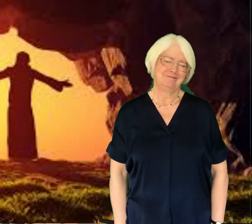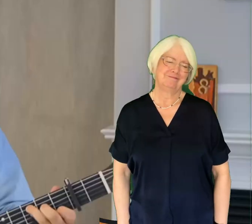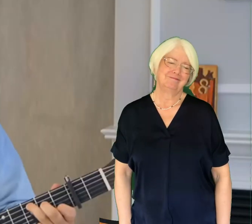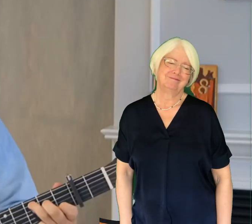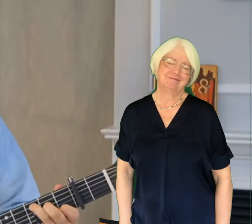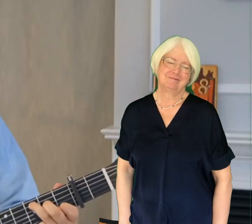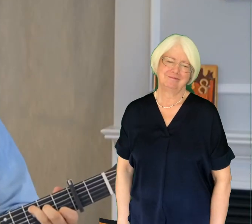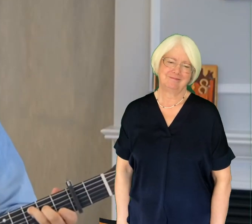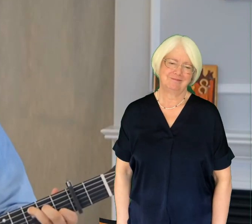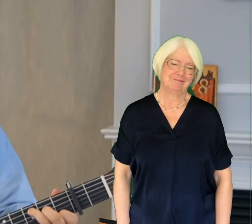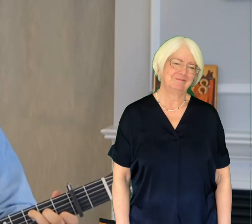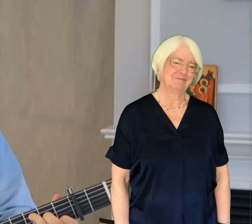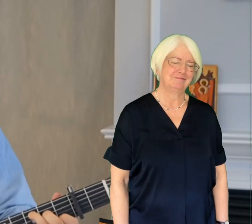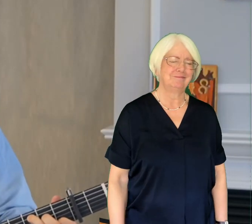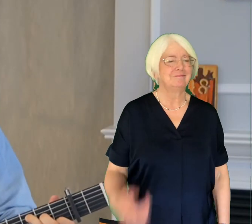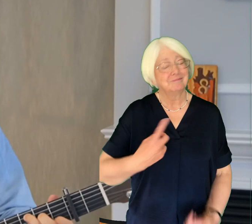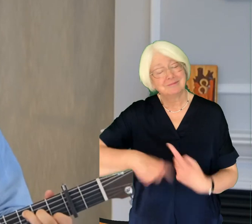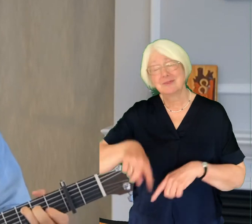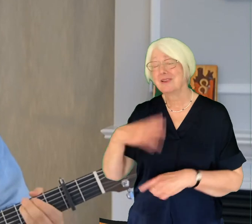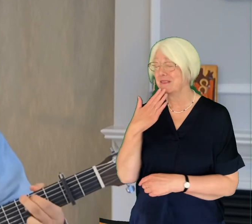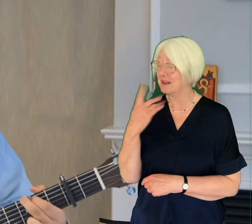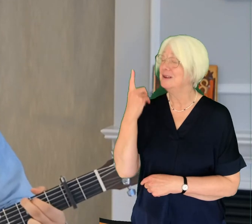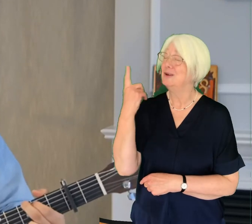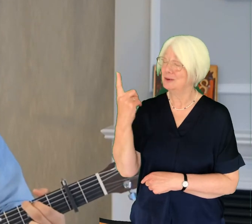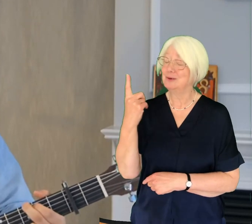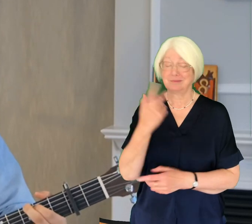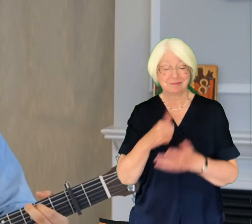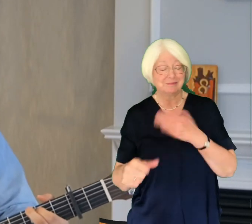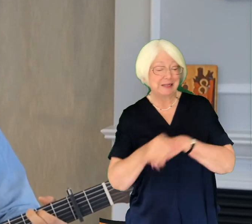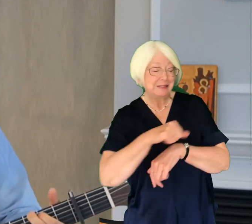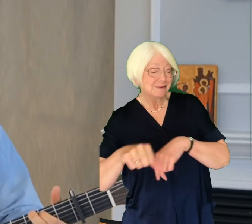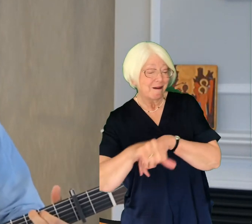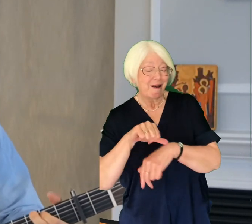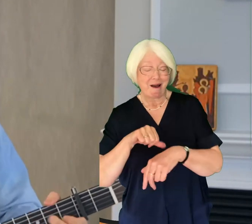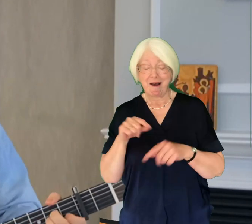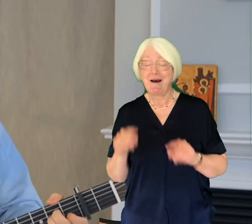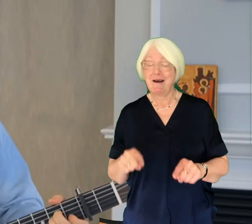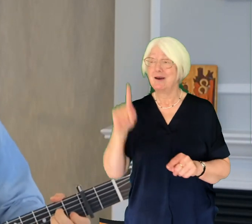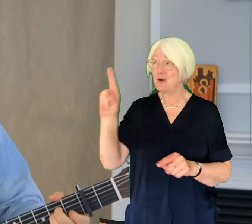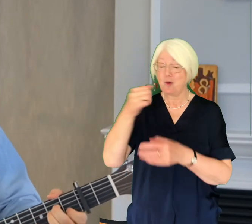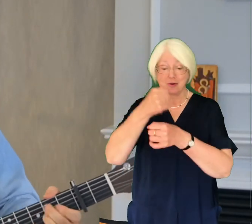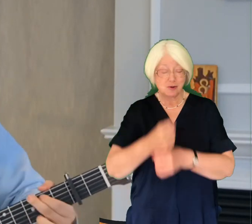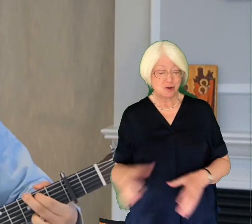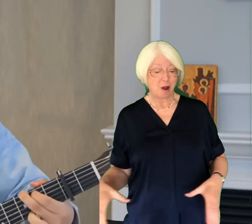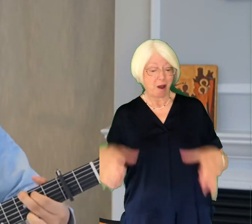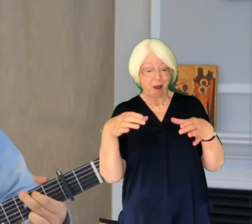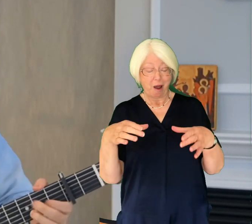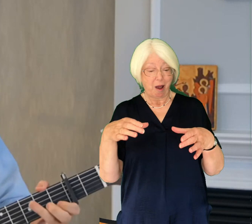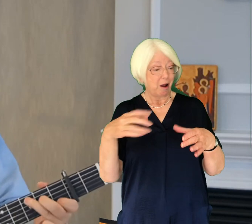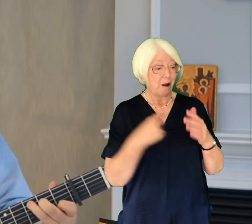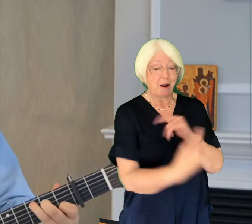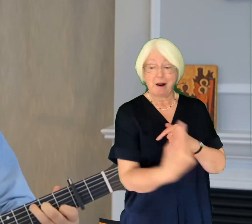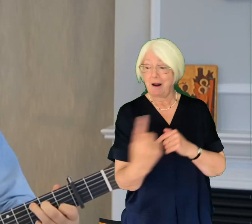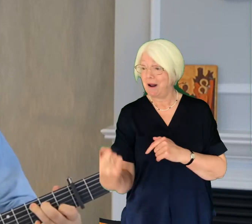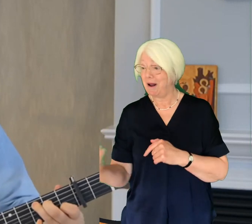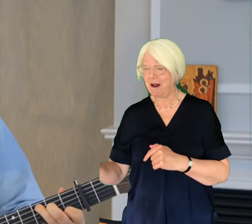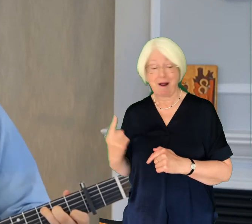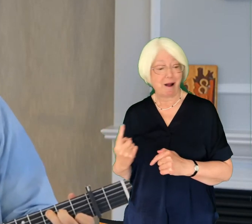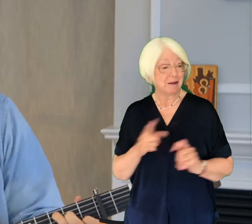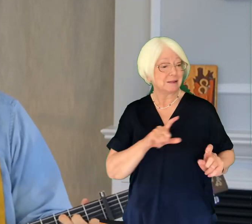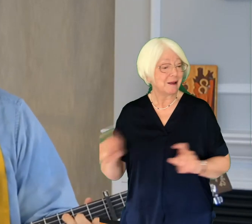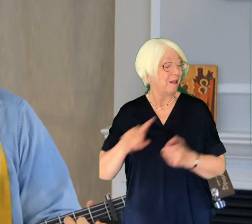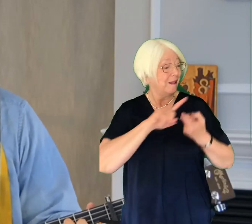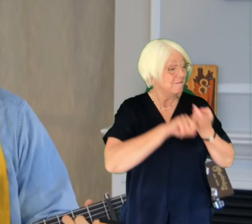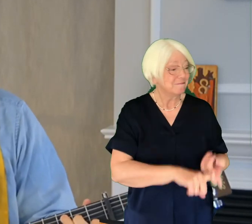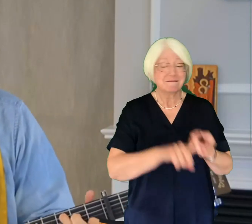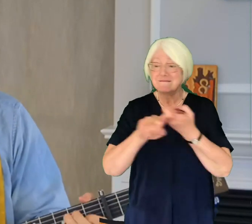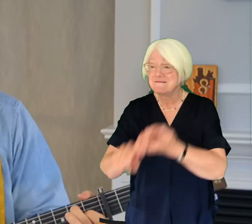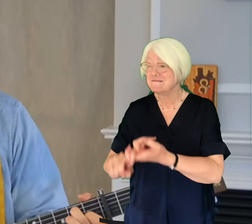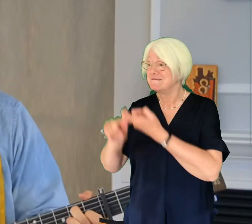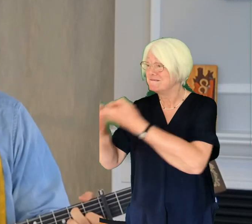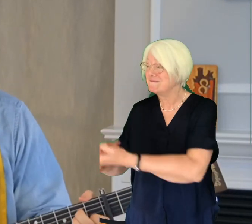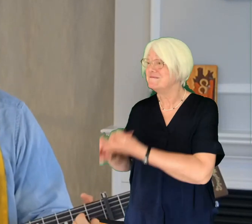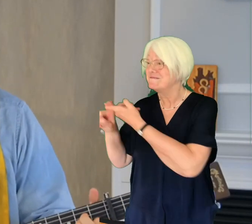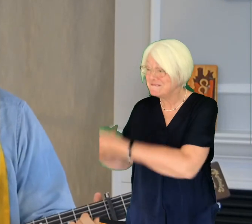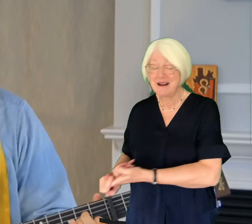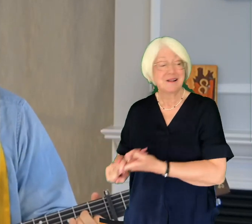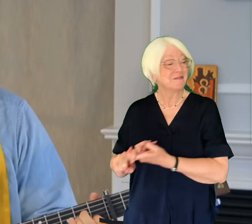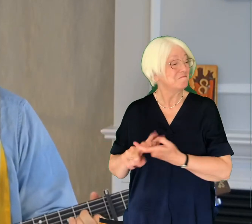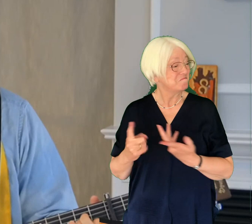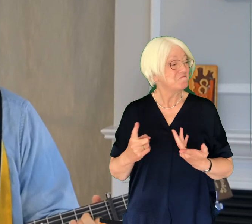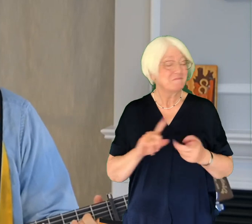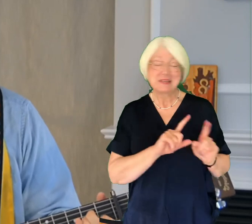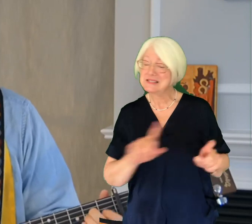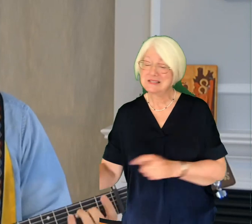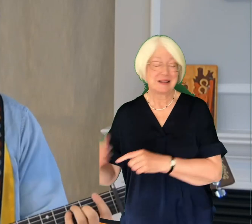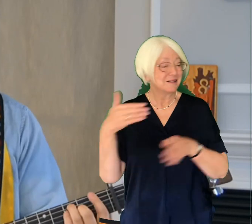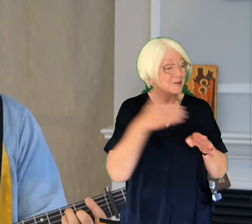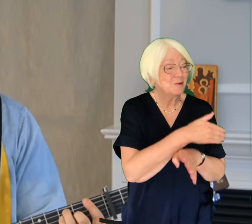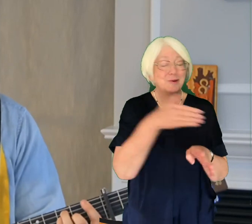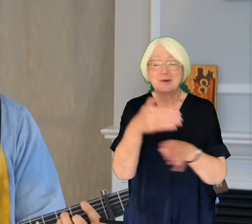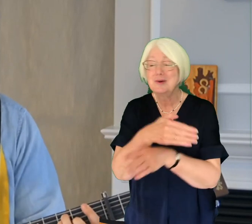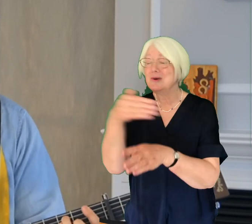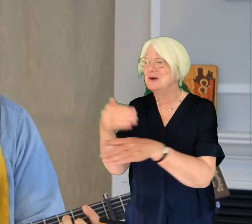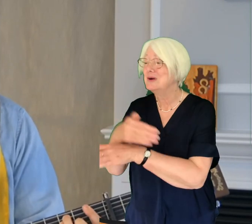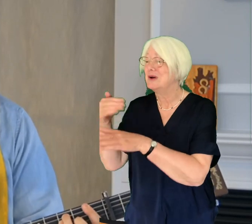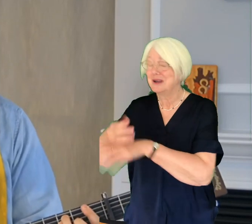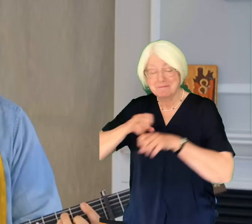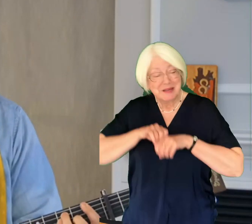we thank you that on Easter your church is blessed to be a scattered faithful puppy that's doing in a